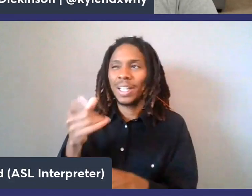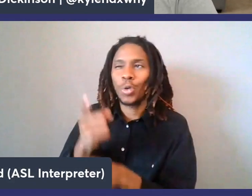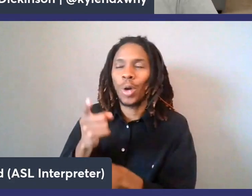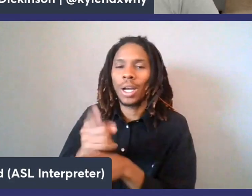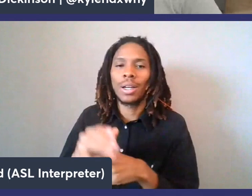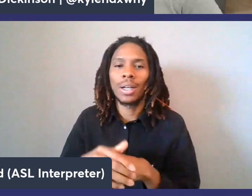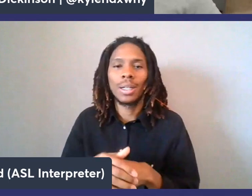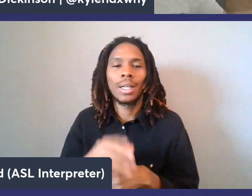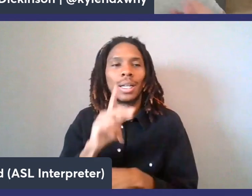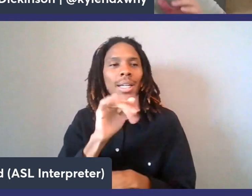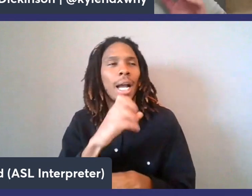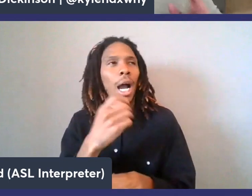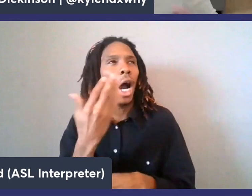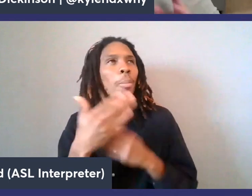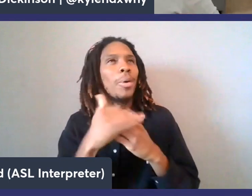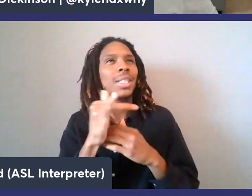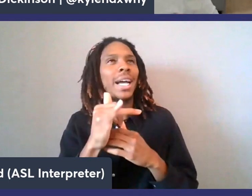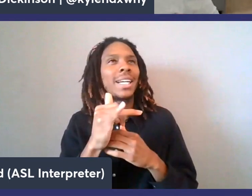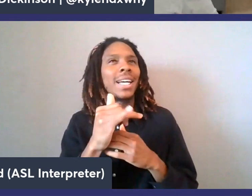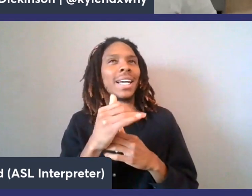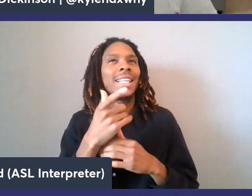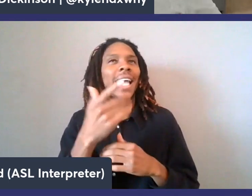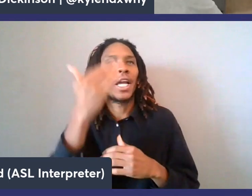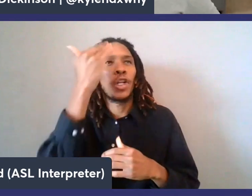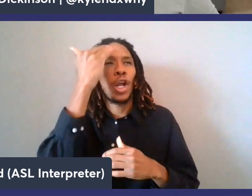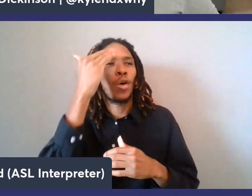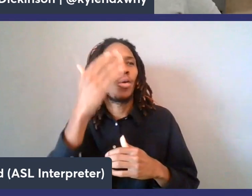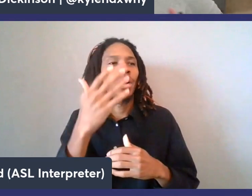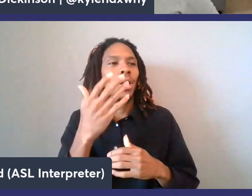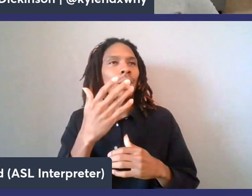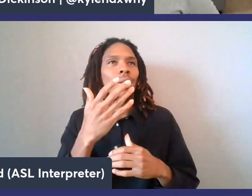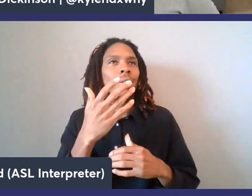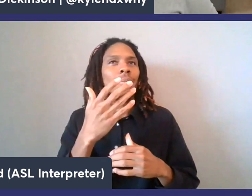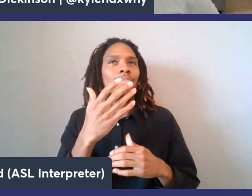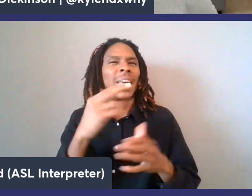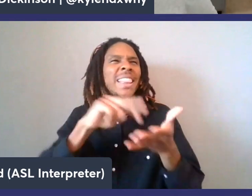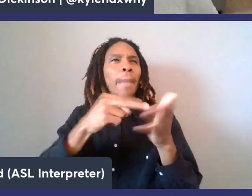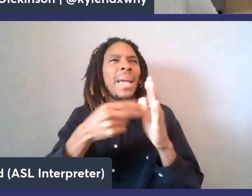It's almost like it's gauging the sentiment of your conversation or your sentence that you have.